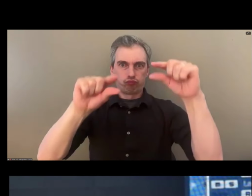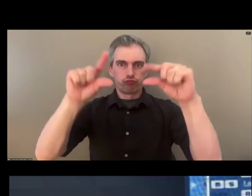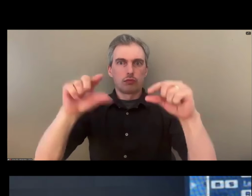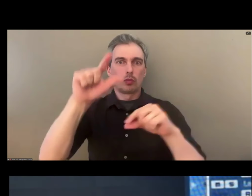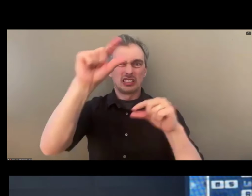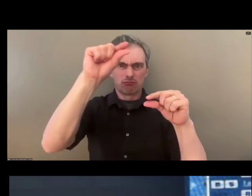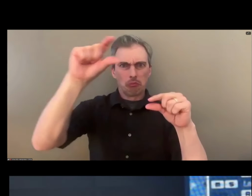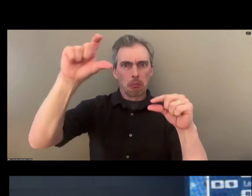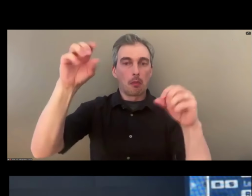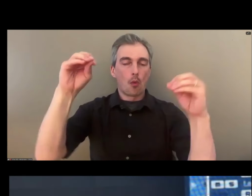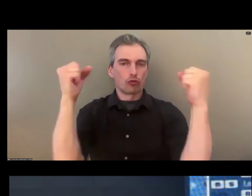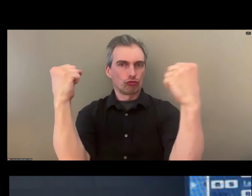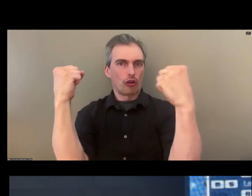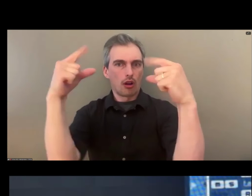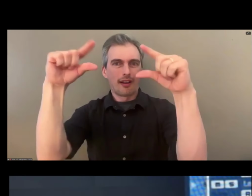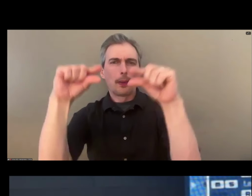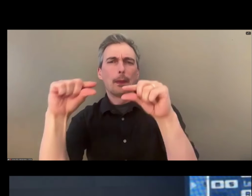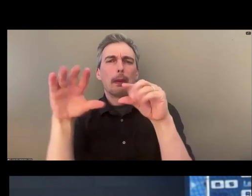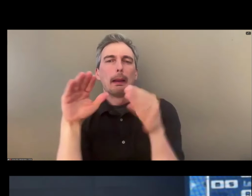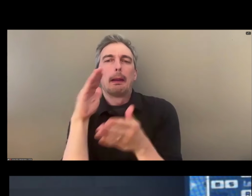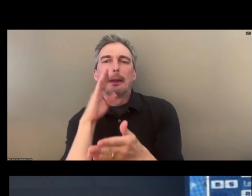placement, equalization, inserting sound effects, and so on.